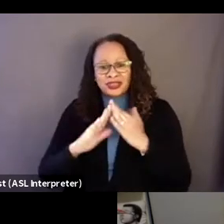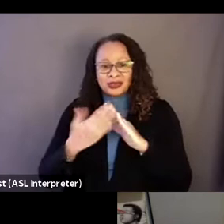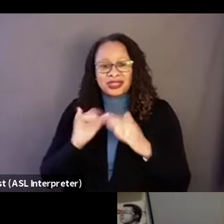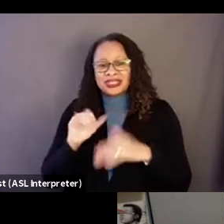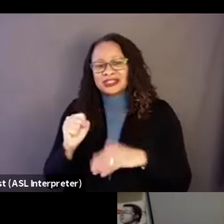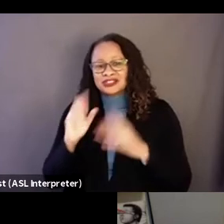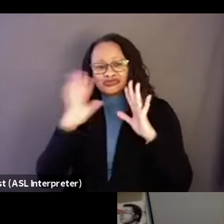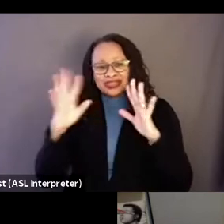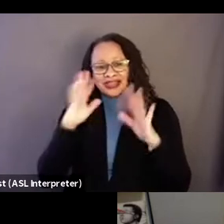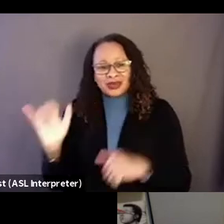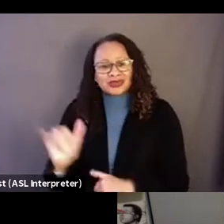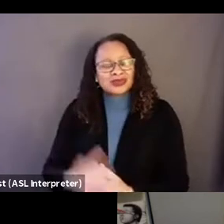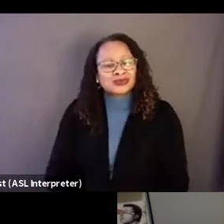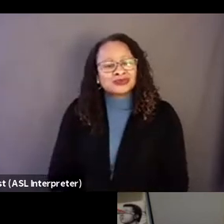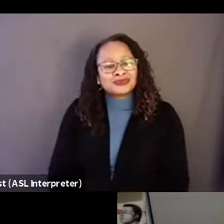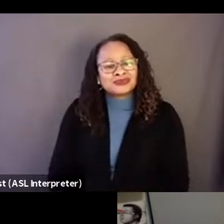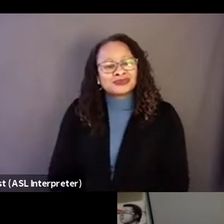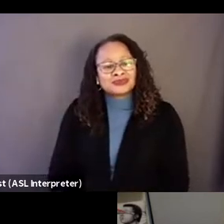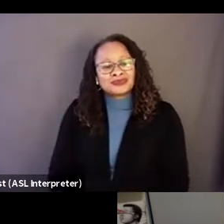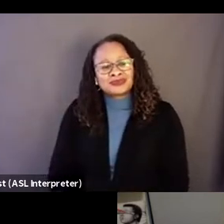Thank you. Nunu and Patrick.